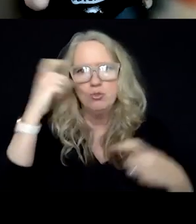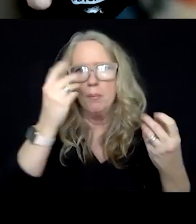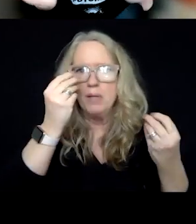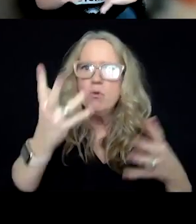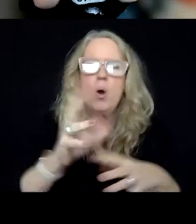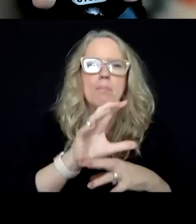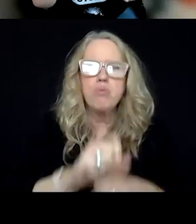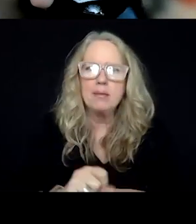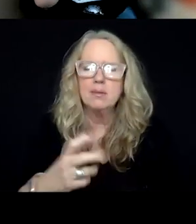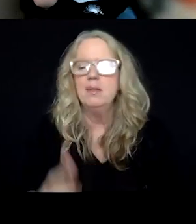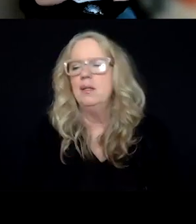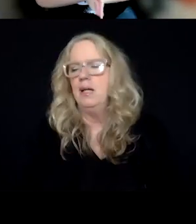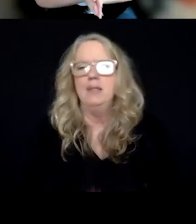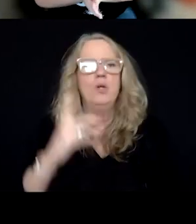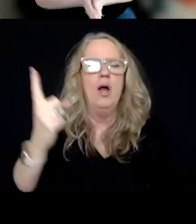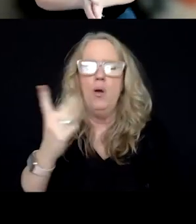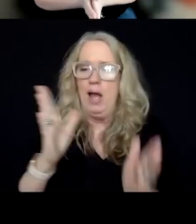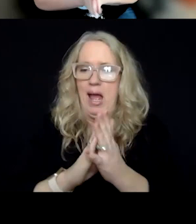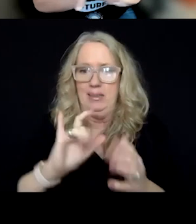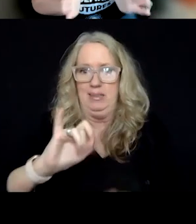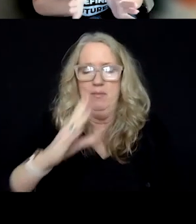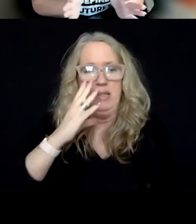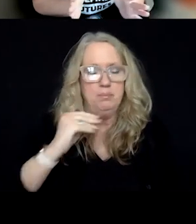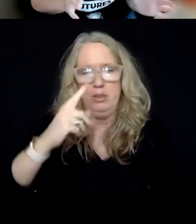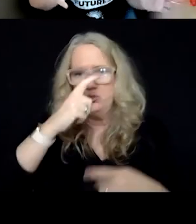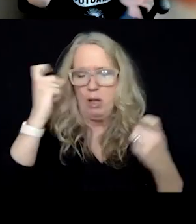ALWAYS ASKED IF I EXPERIENCED TRAUMA RELATED TO THAT.